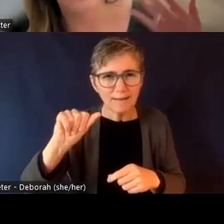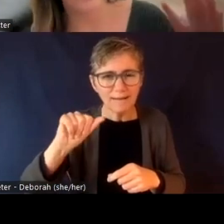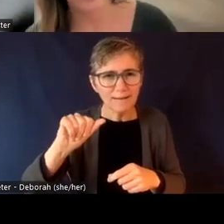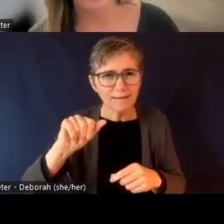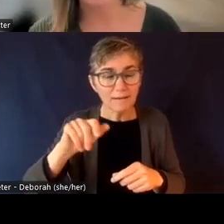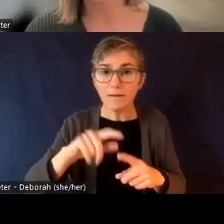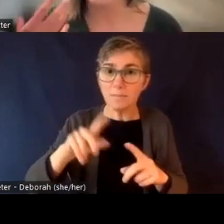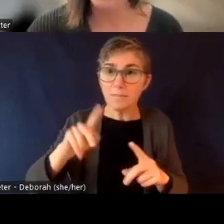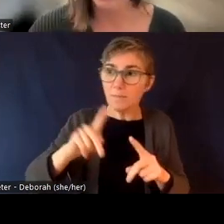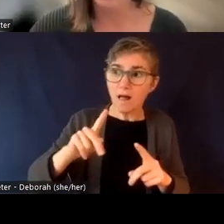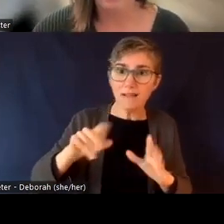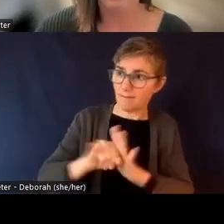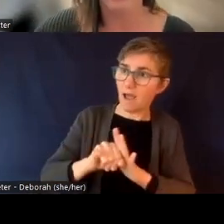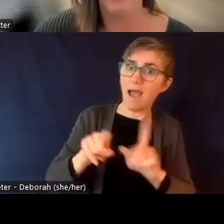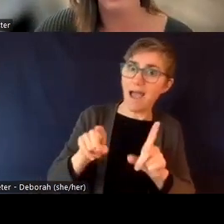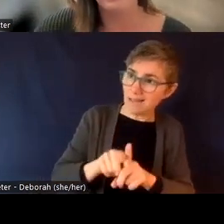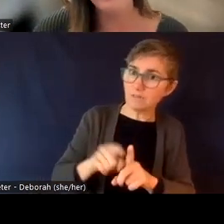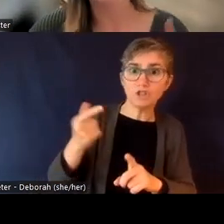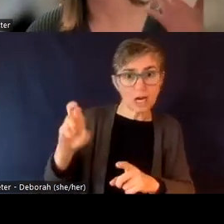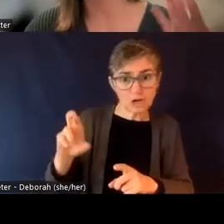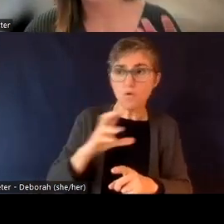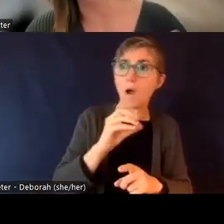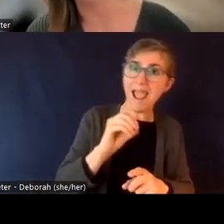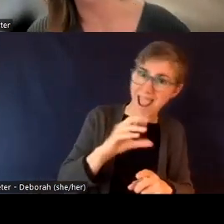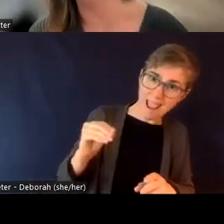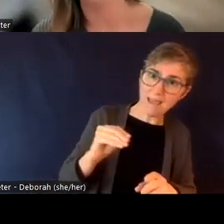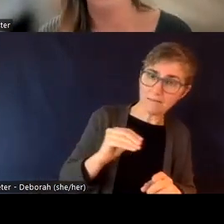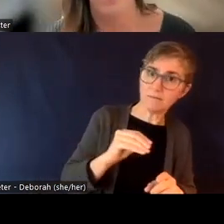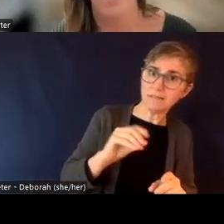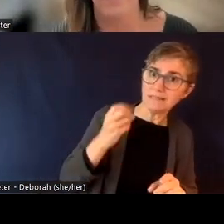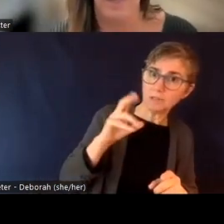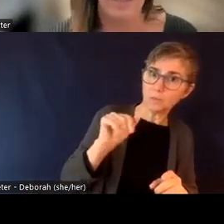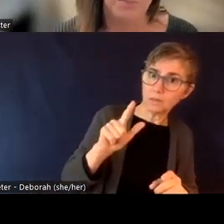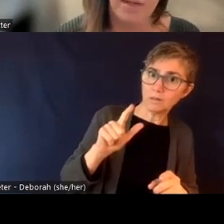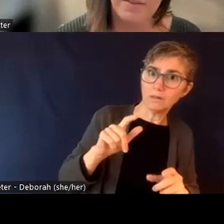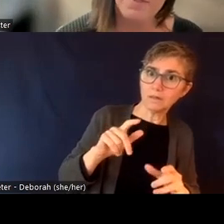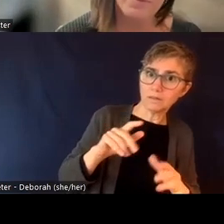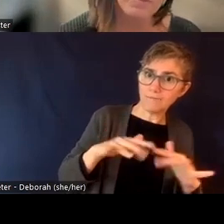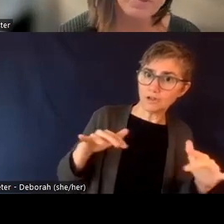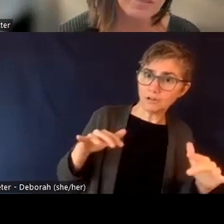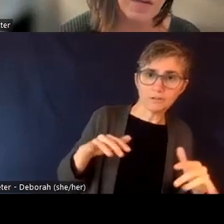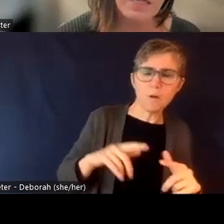sexually diverse and gender diverse, have an even higher incidence of depressive symptoms, anxiety